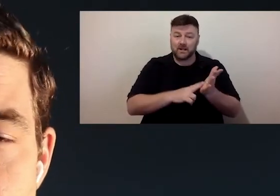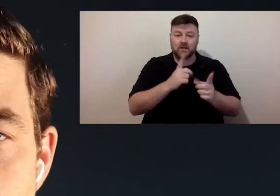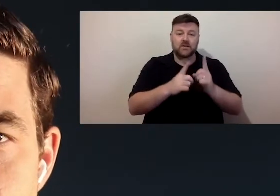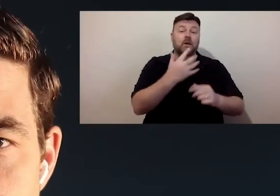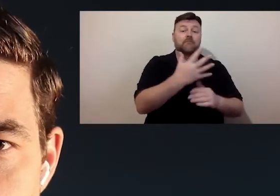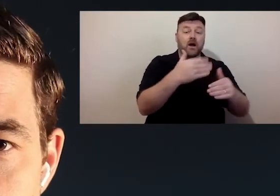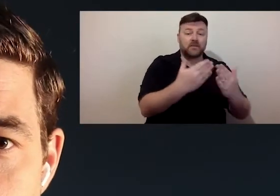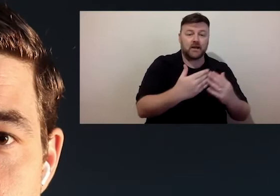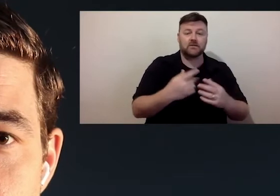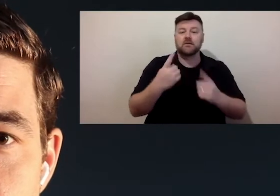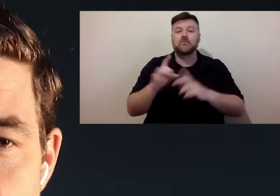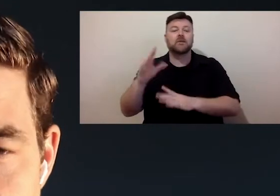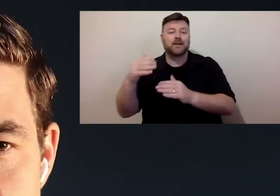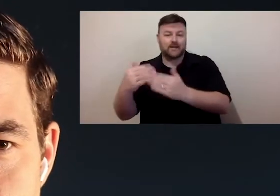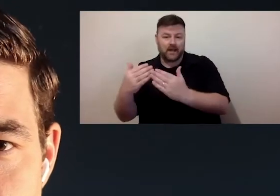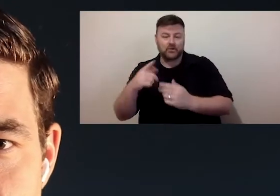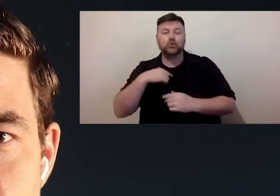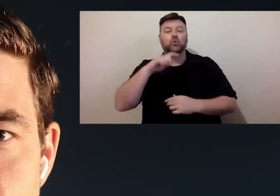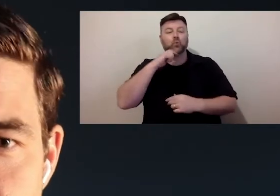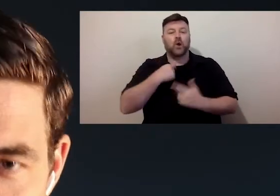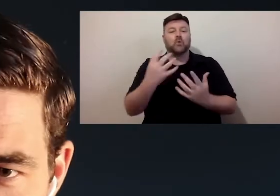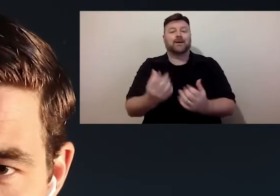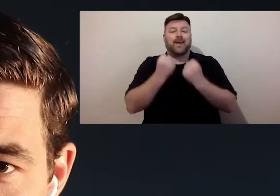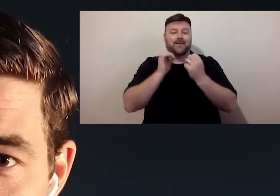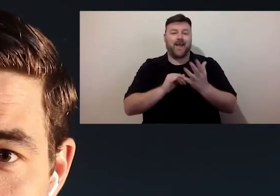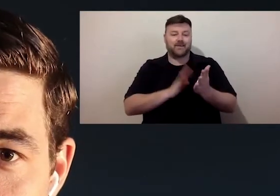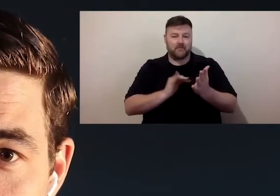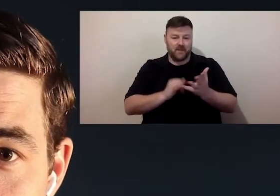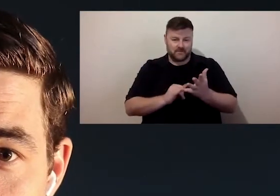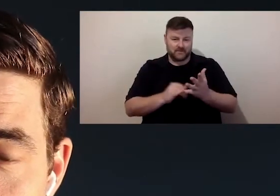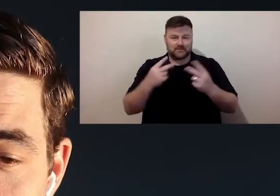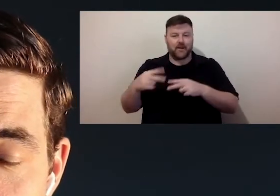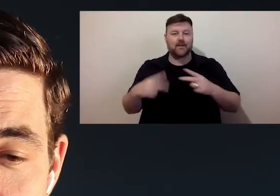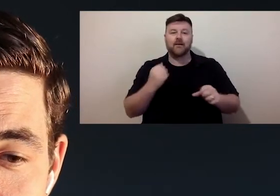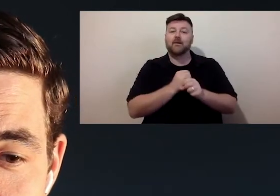premiere dance work via SMS to your phone.